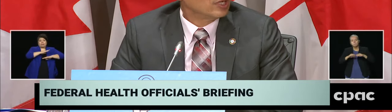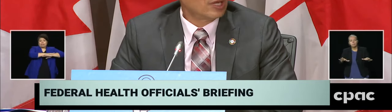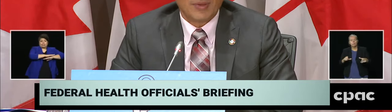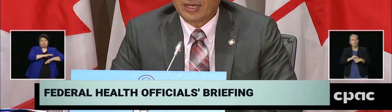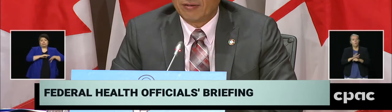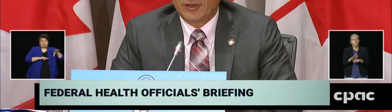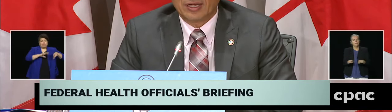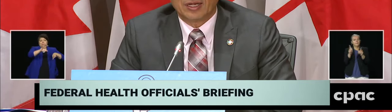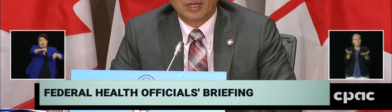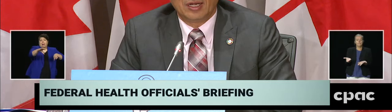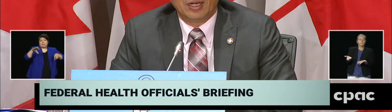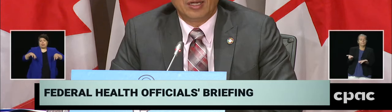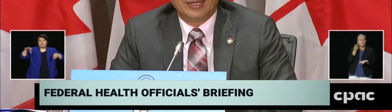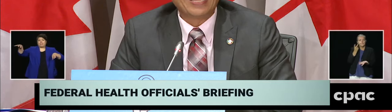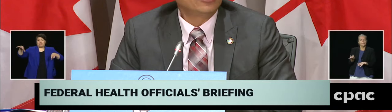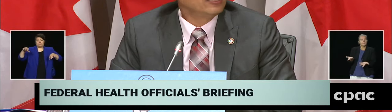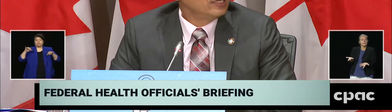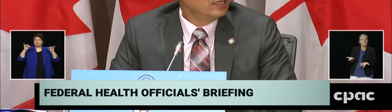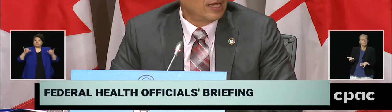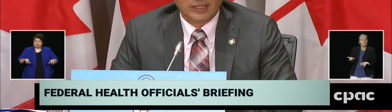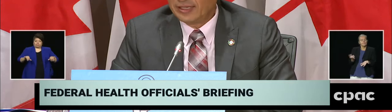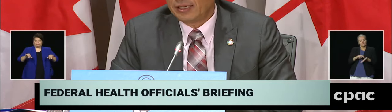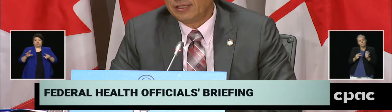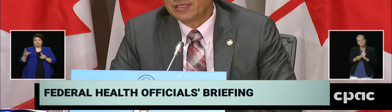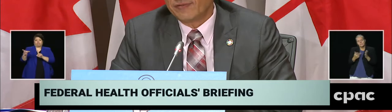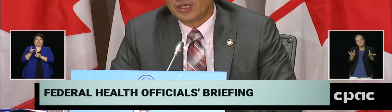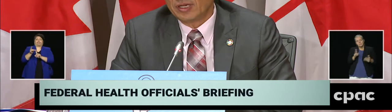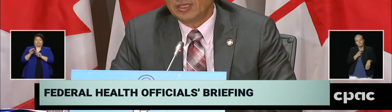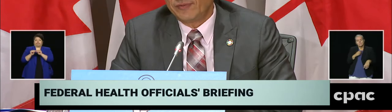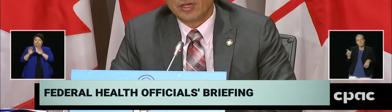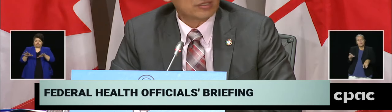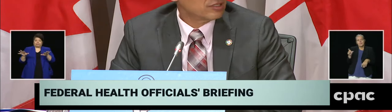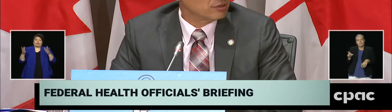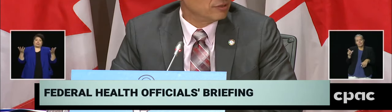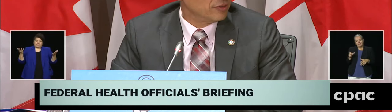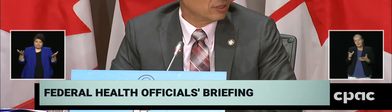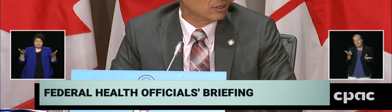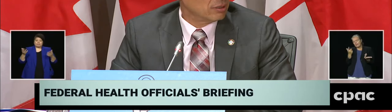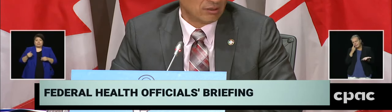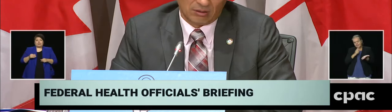PLEXIGLASS AND 30% CAPACITY LIMIT, AND YET THERE WAS AN